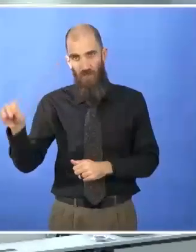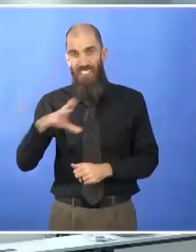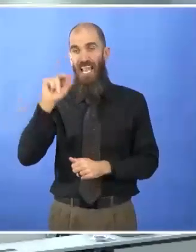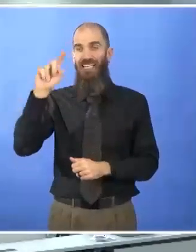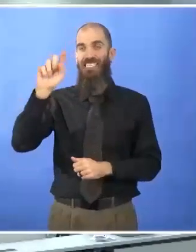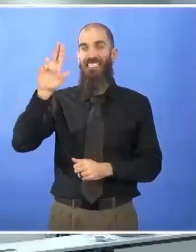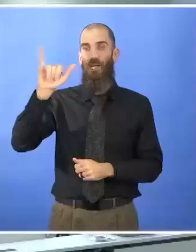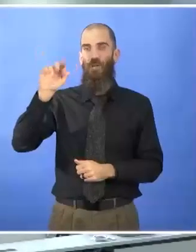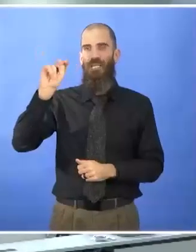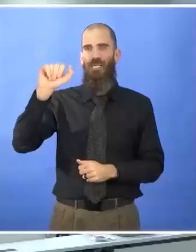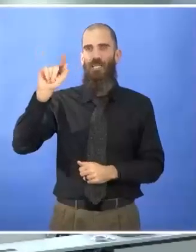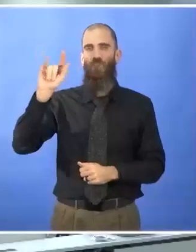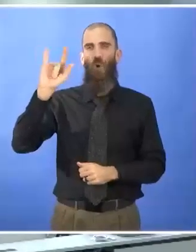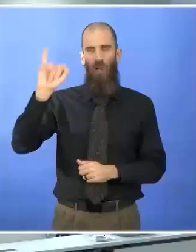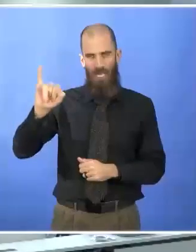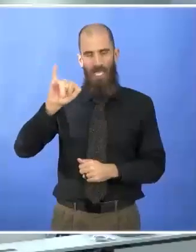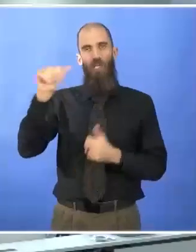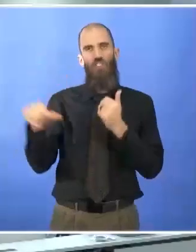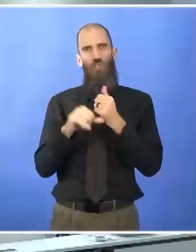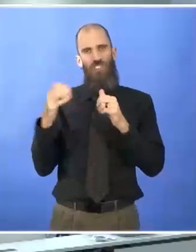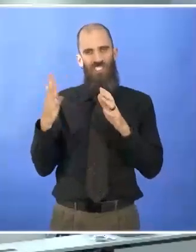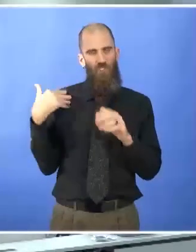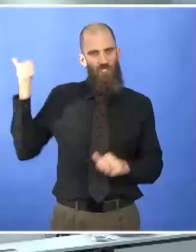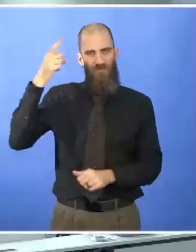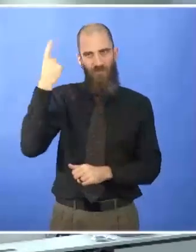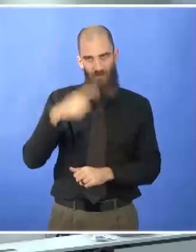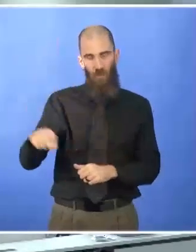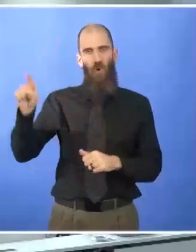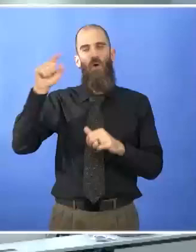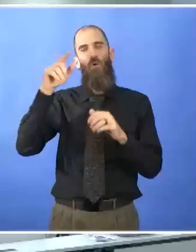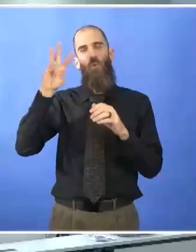DIVISION. IT IS ALL YOURS.